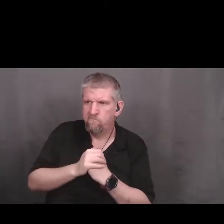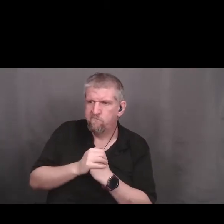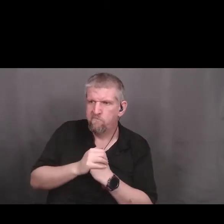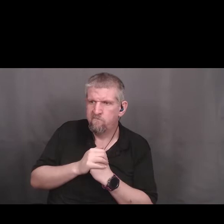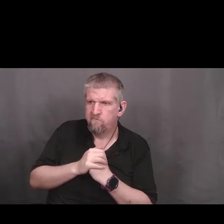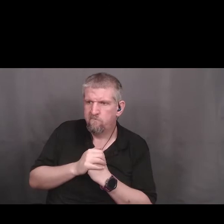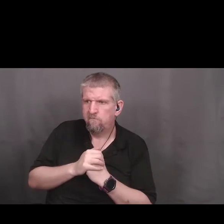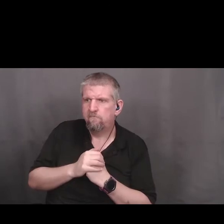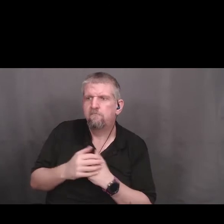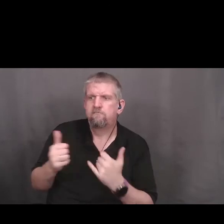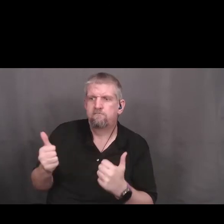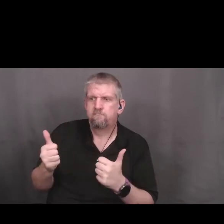all right, okay.